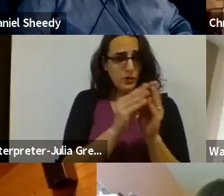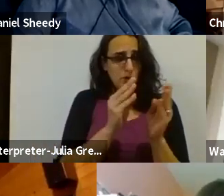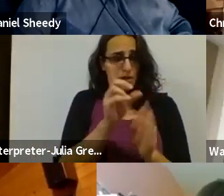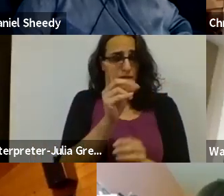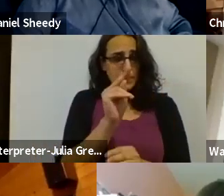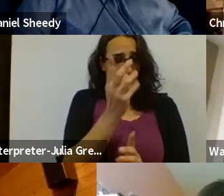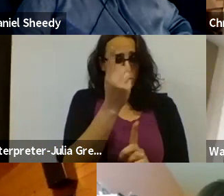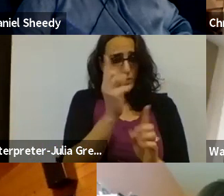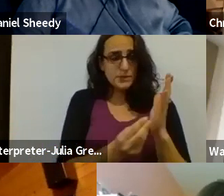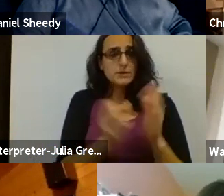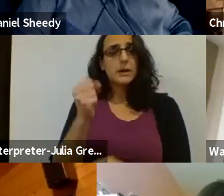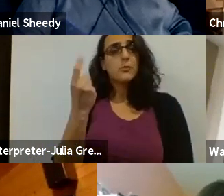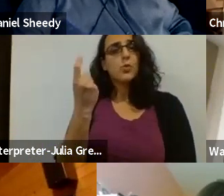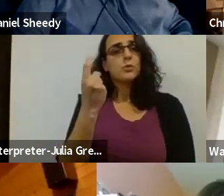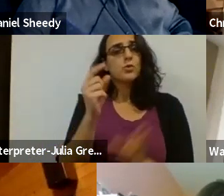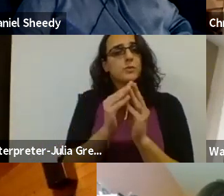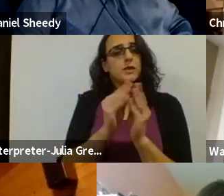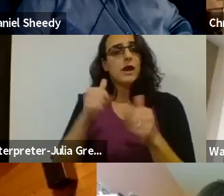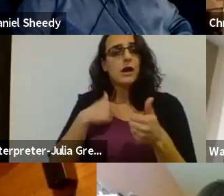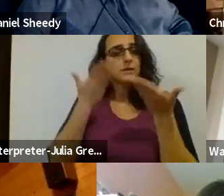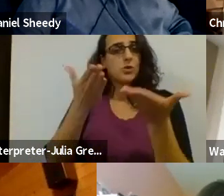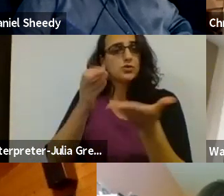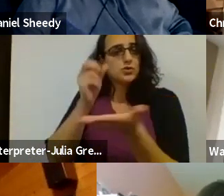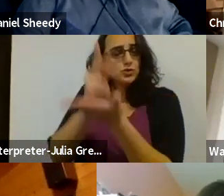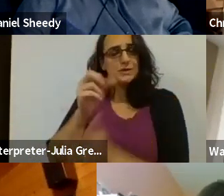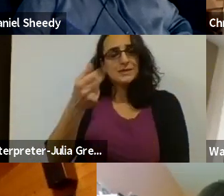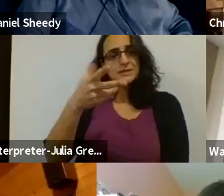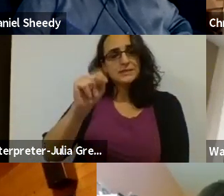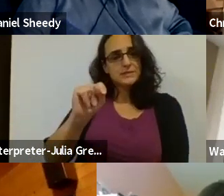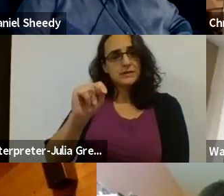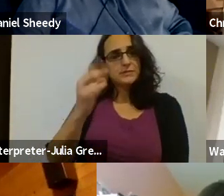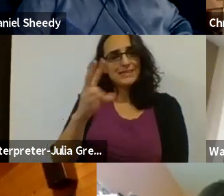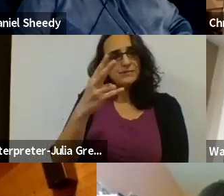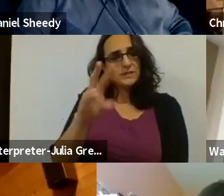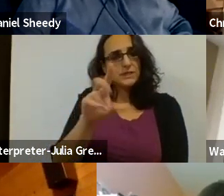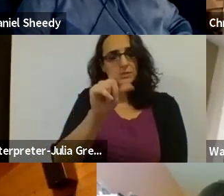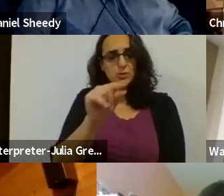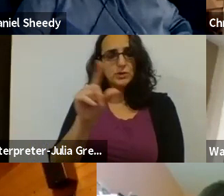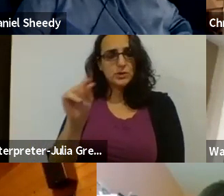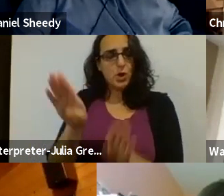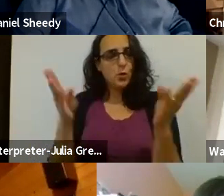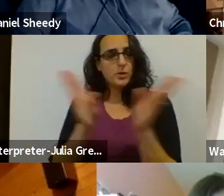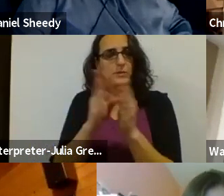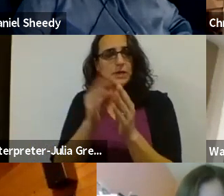Deniz Savas: Like there's just one more meeting. I'll make the motion to approve the sep tember 17th 2020 open meeting and executive session meeting minutes as written.